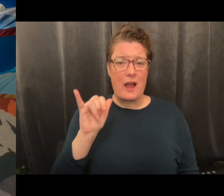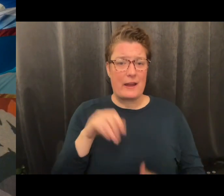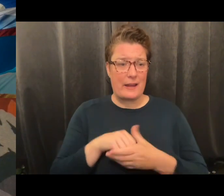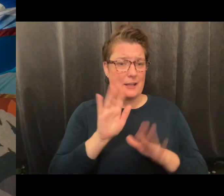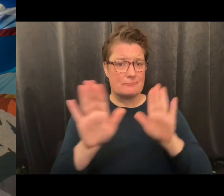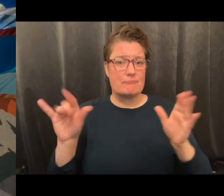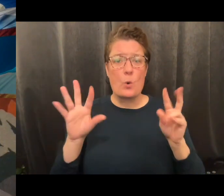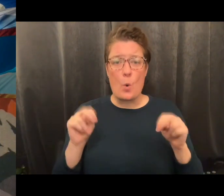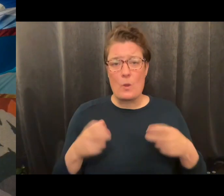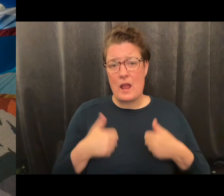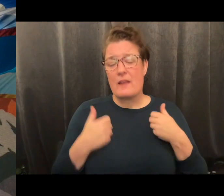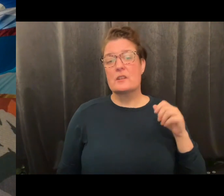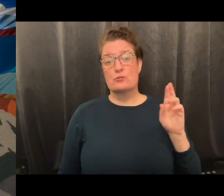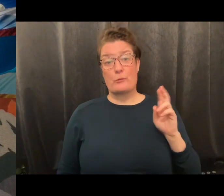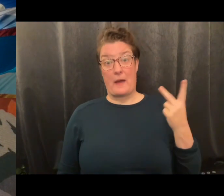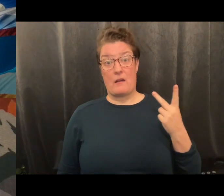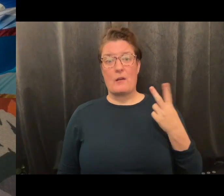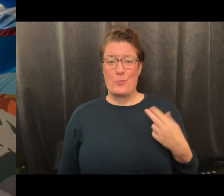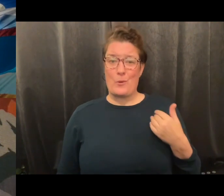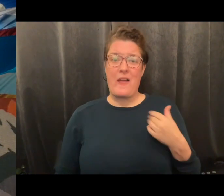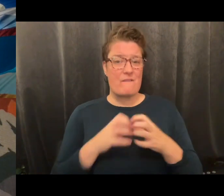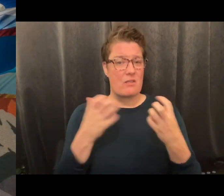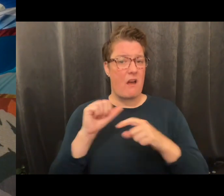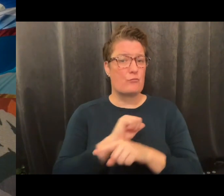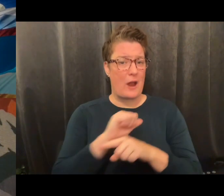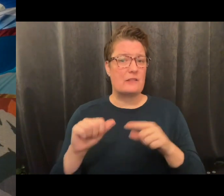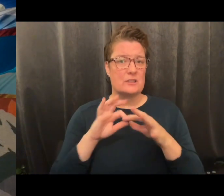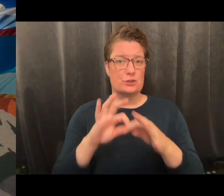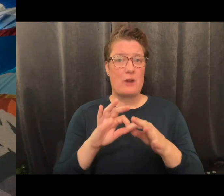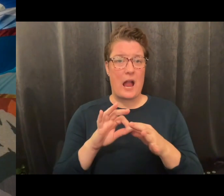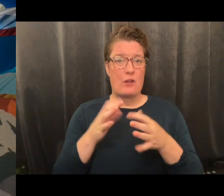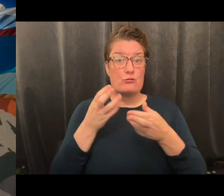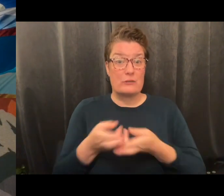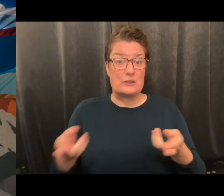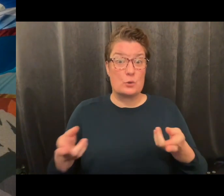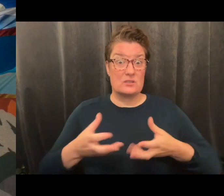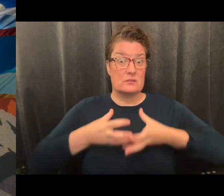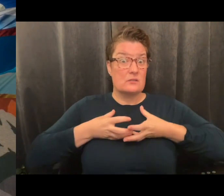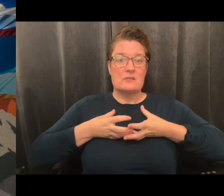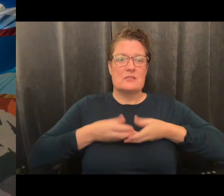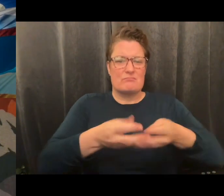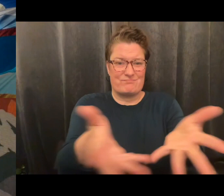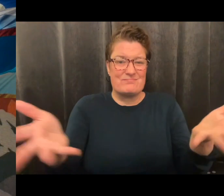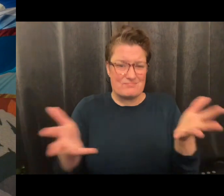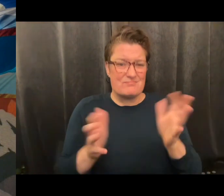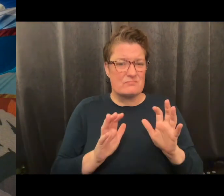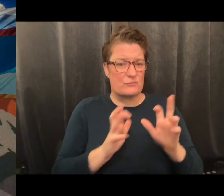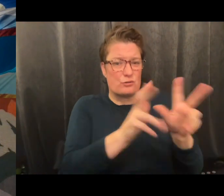redistribution of resources and thinking about how that works and how to activate that in our community around mutual aid and for a lot